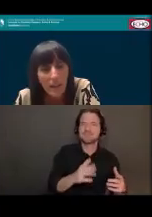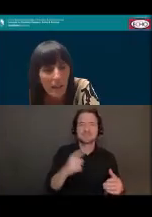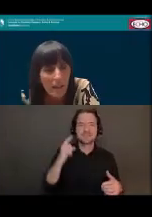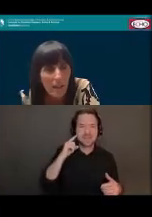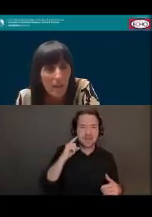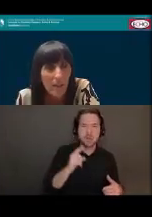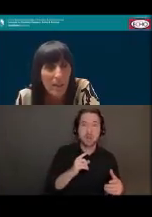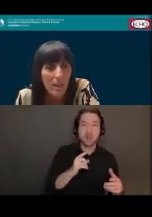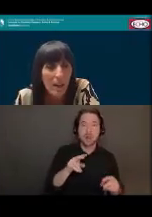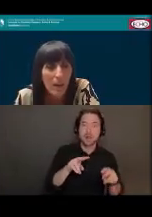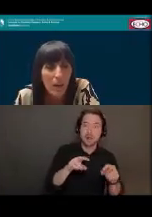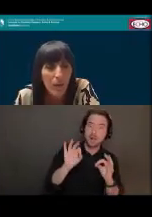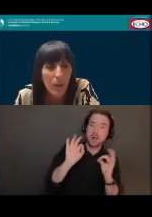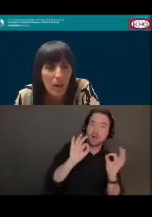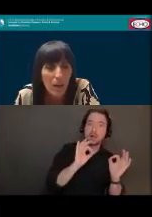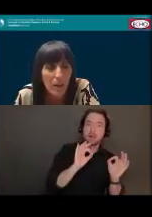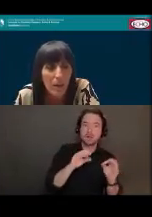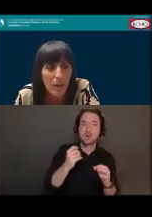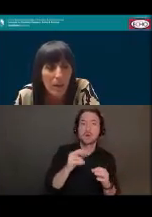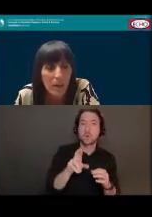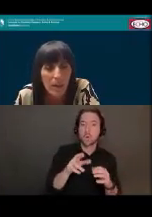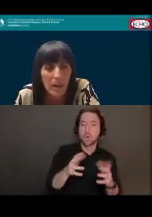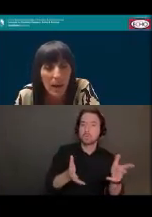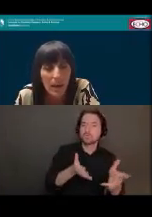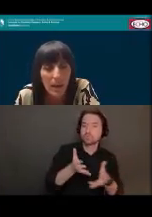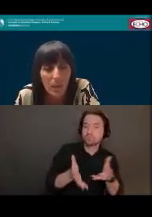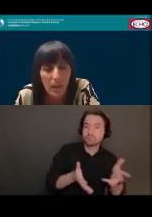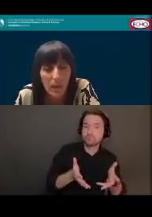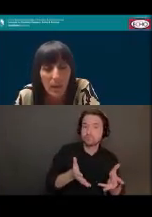again, this creates that coaching opportunity that we can